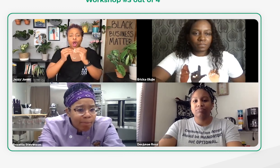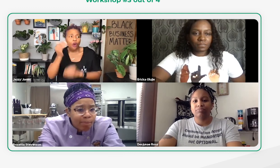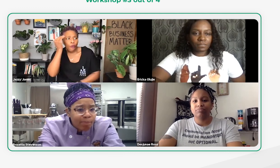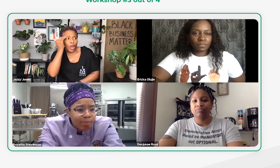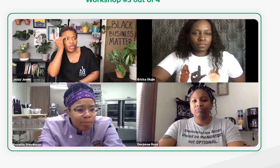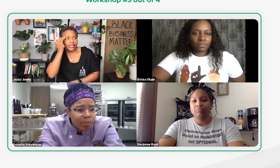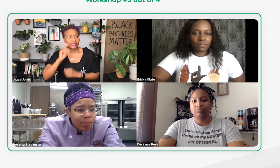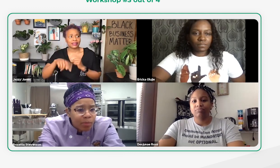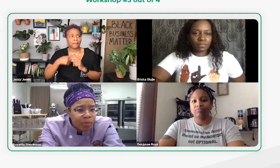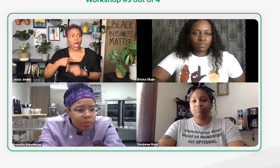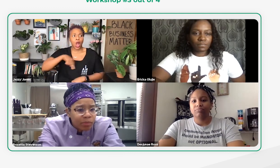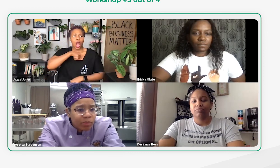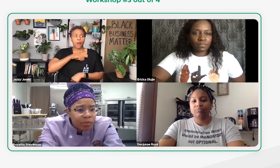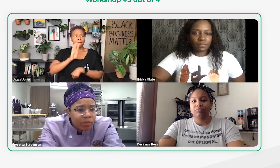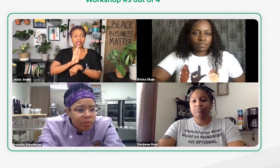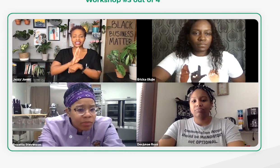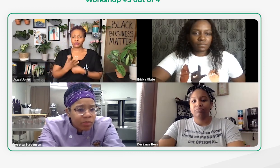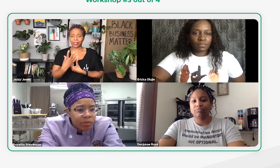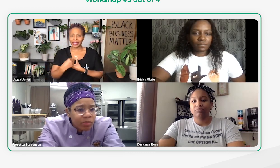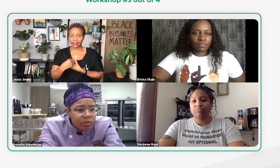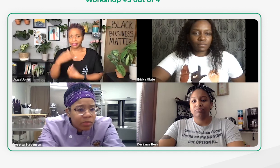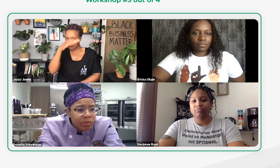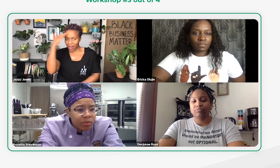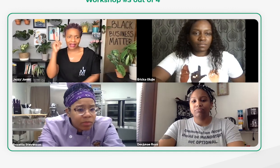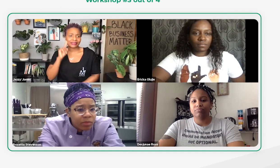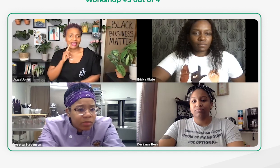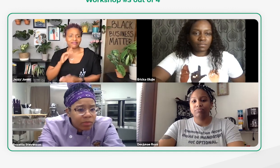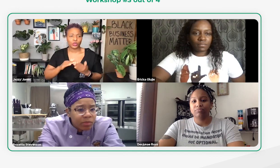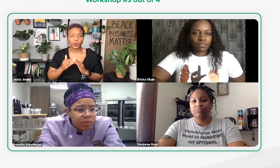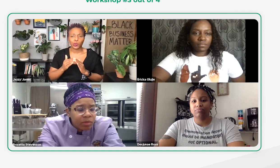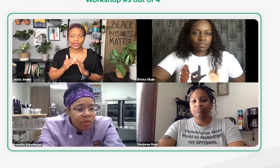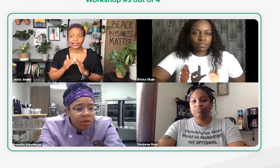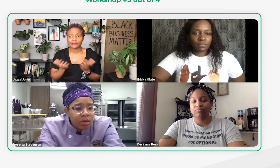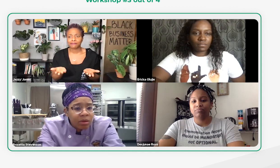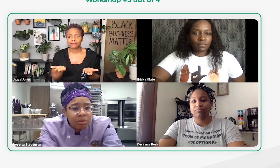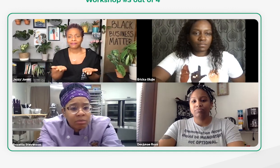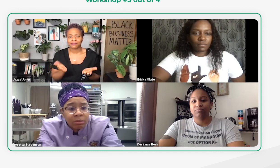How do we create more awareness about our businesses within the black deaf community?